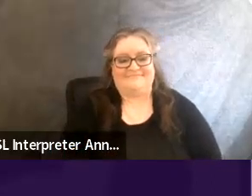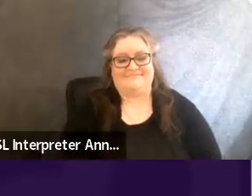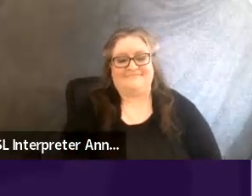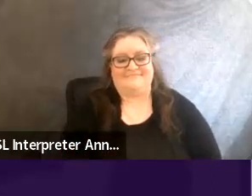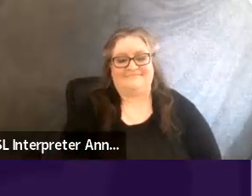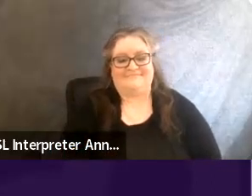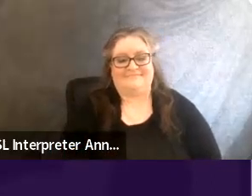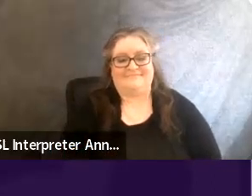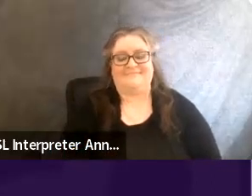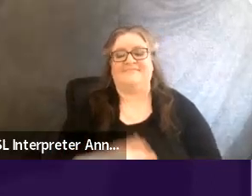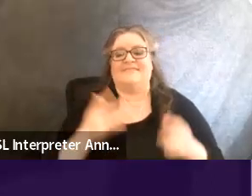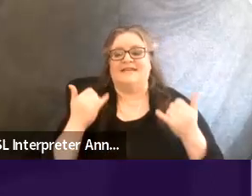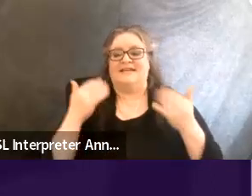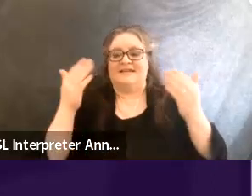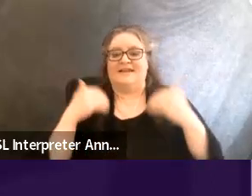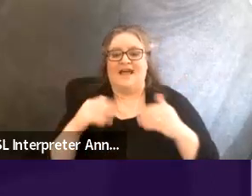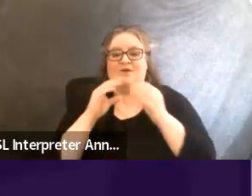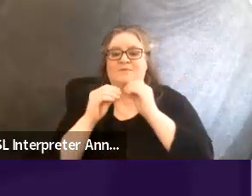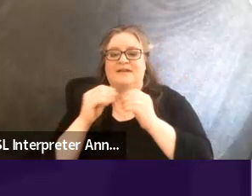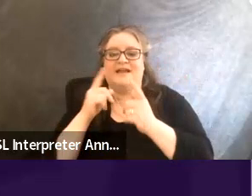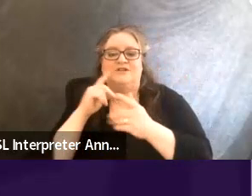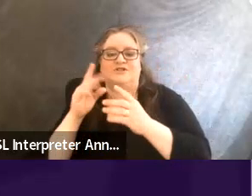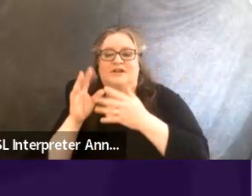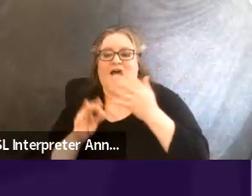So, let's go to remediation options and earlier